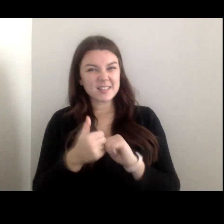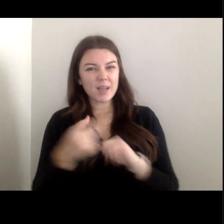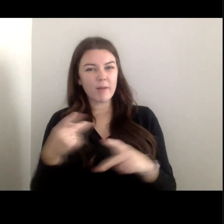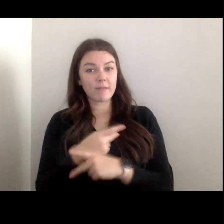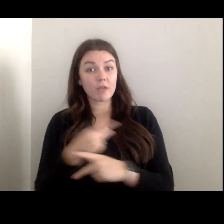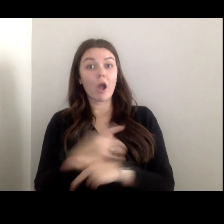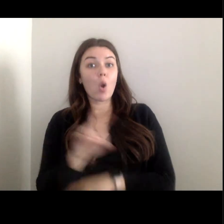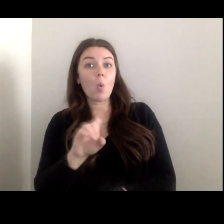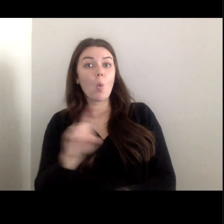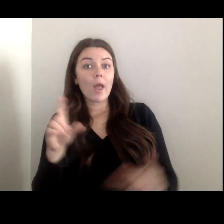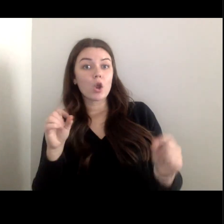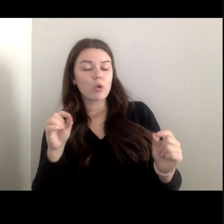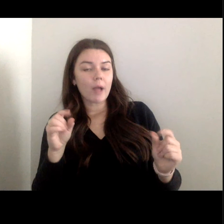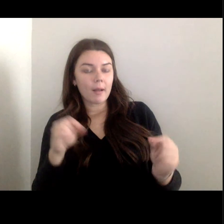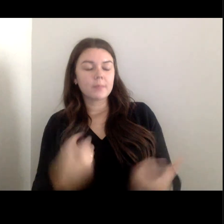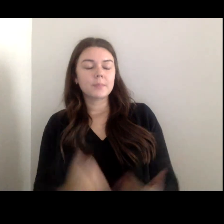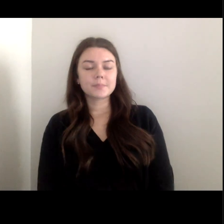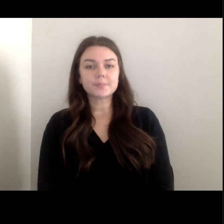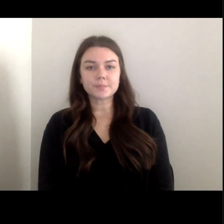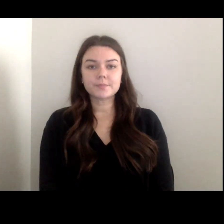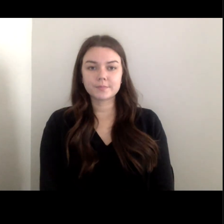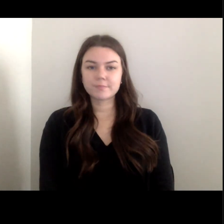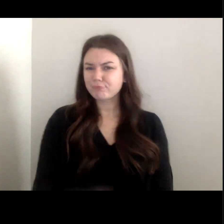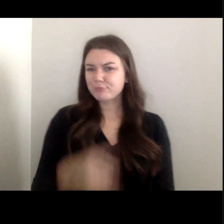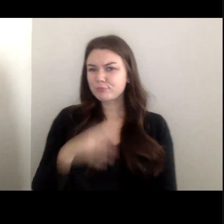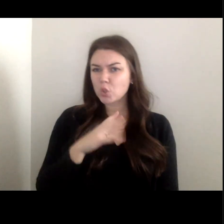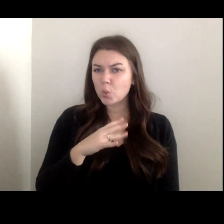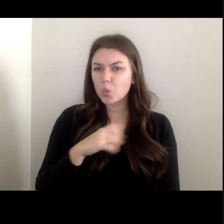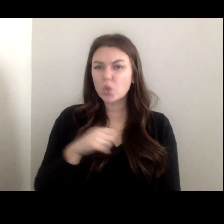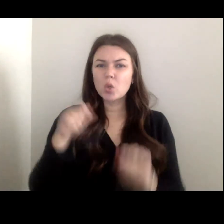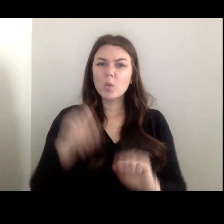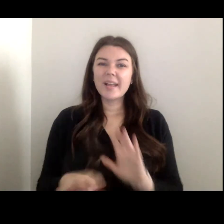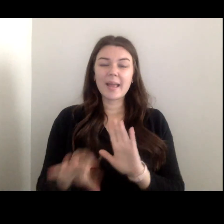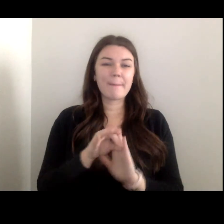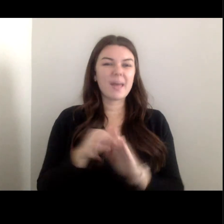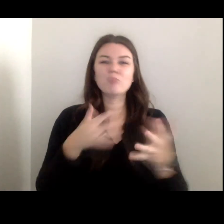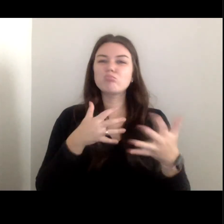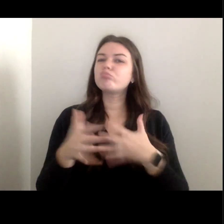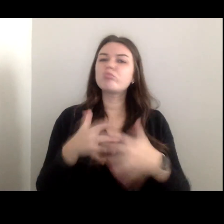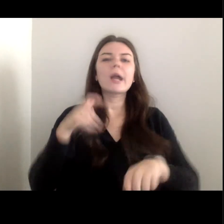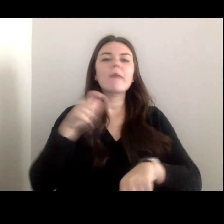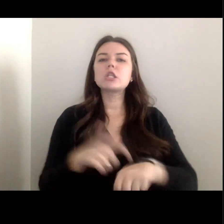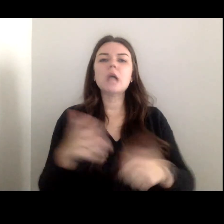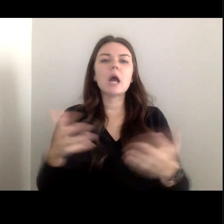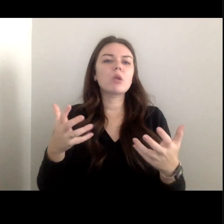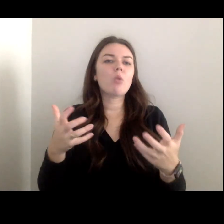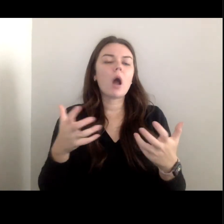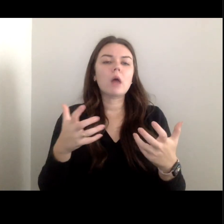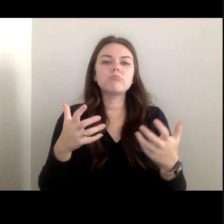at a very specific time. And it's neat because we can pick whatever time we want of the year when we want to know where these crab are,